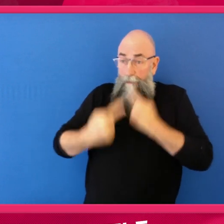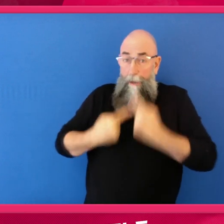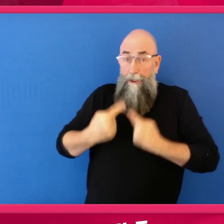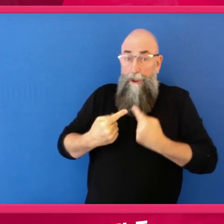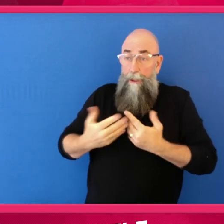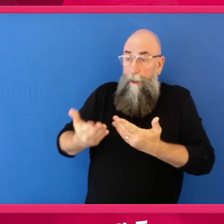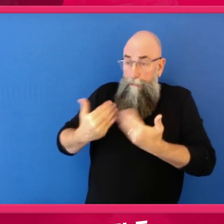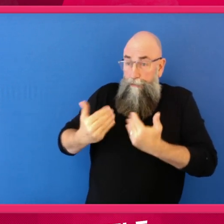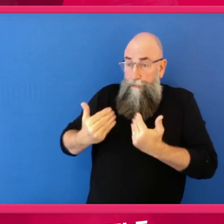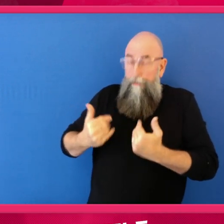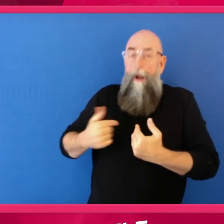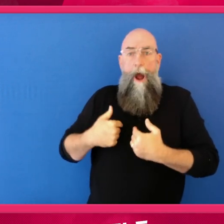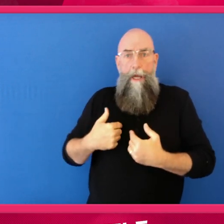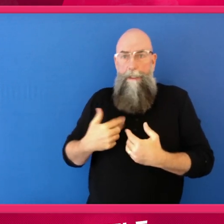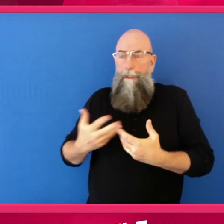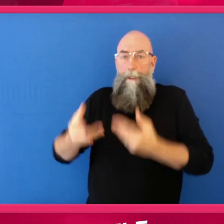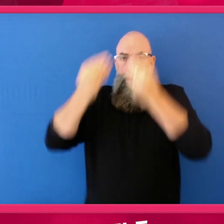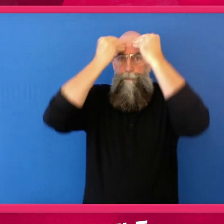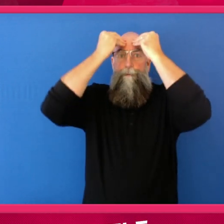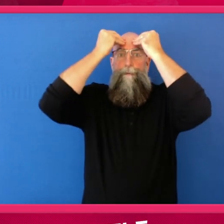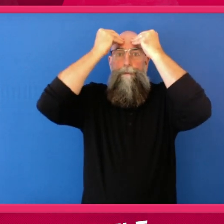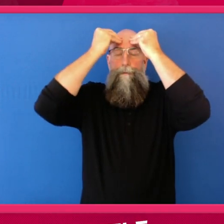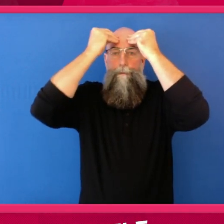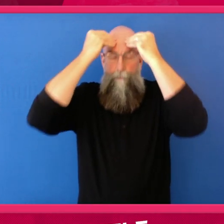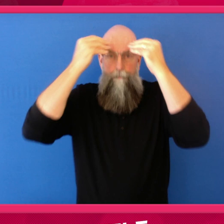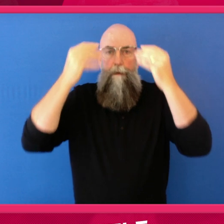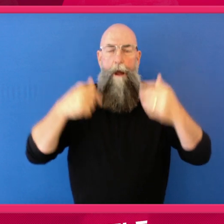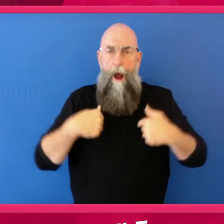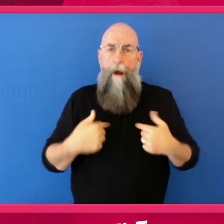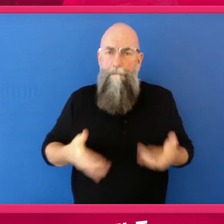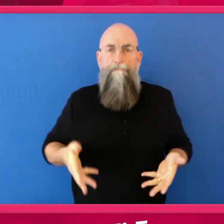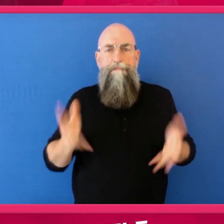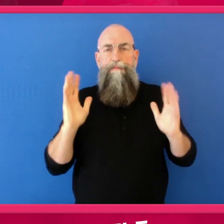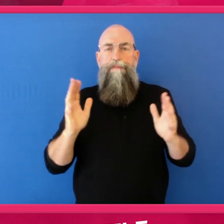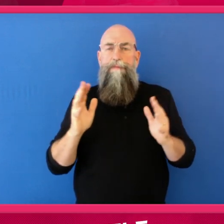they've got to give me. So you know, you can then like a million. So Rowan, Ellie, Brenden,